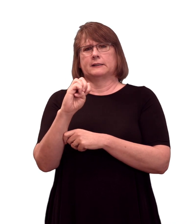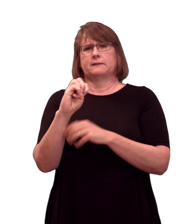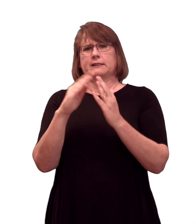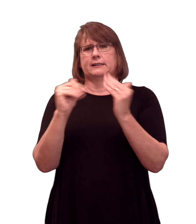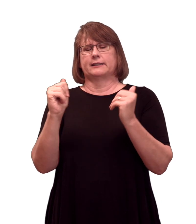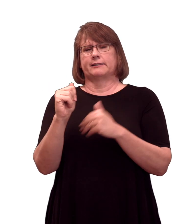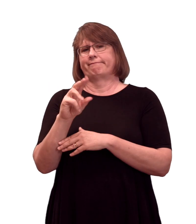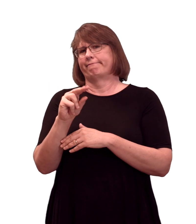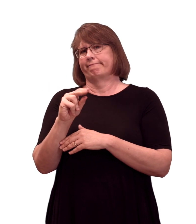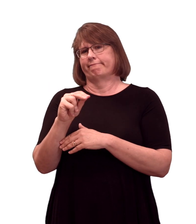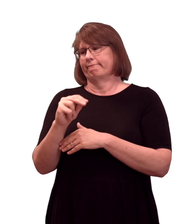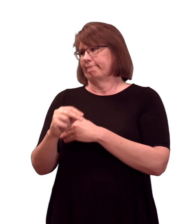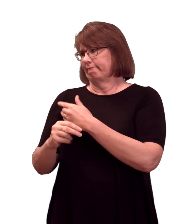augmentative systems.